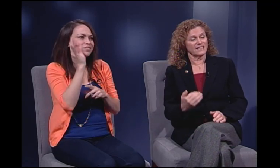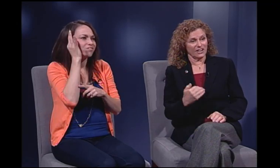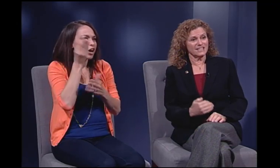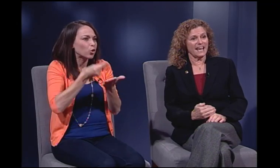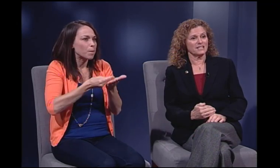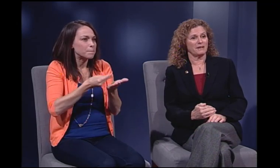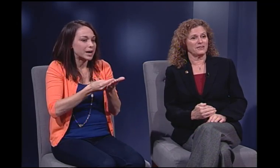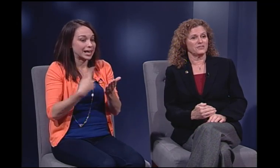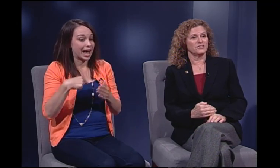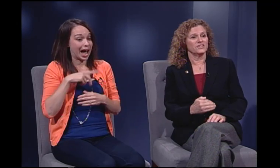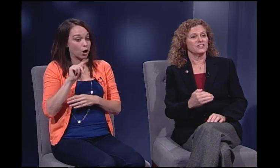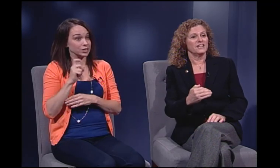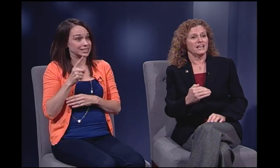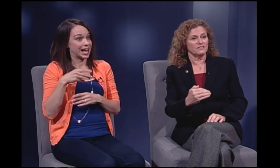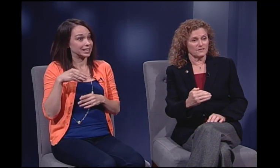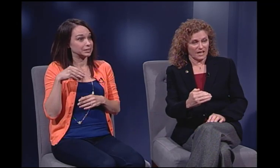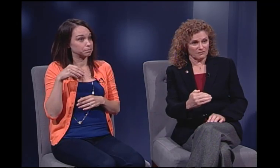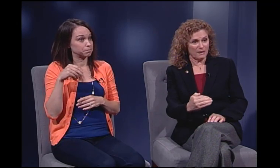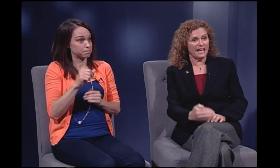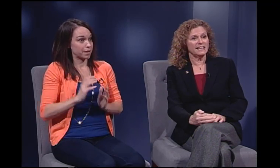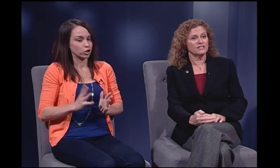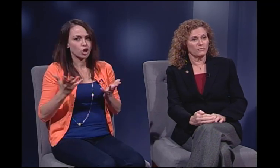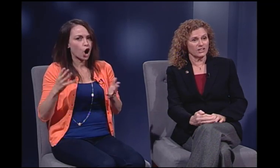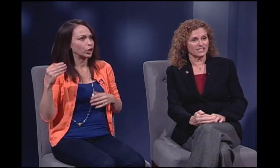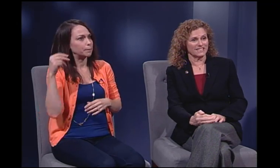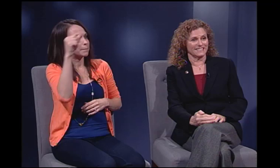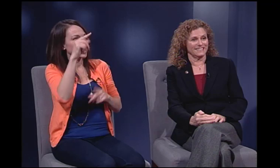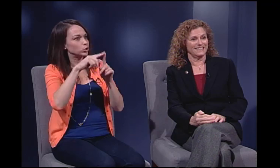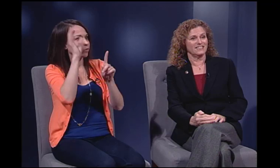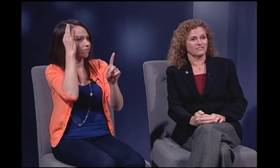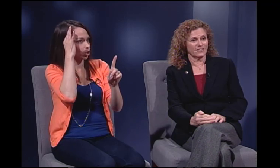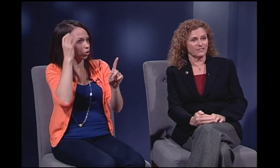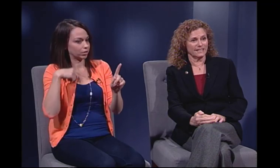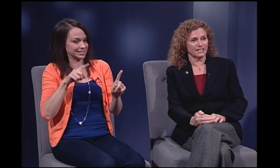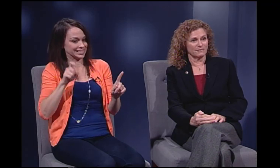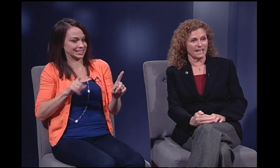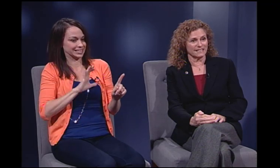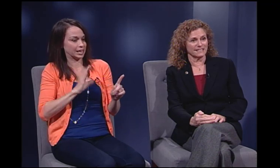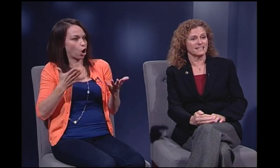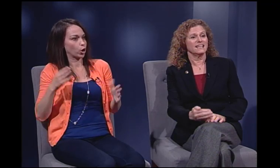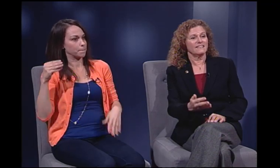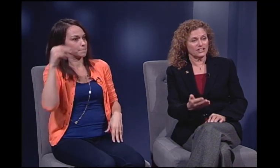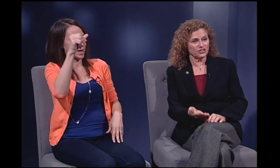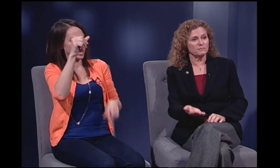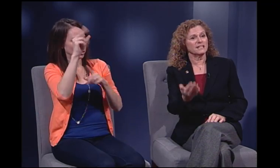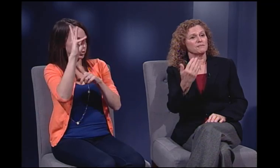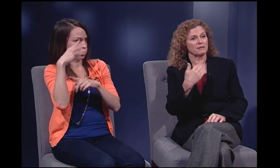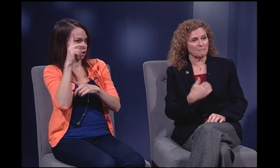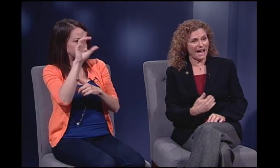that our tax payers have paid to Washington in their federal income taxes that should be coming back